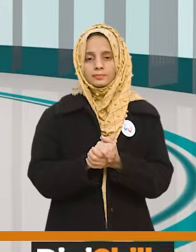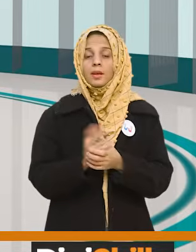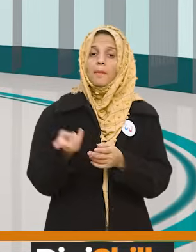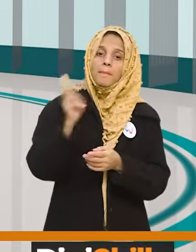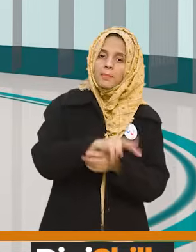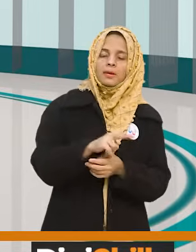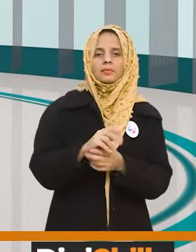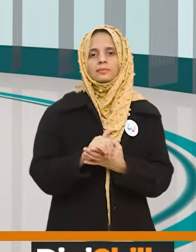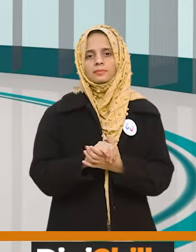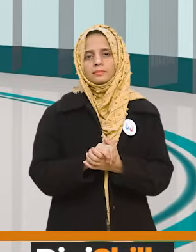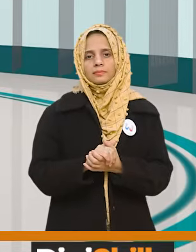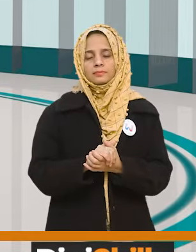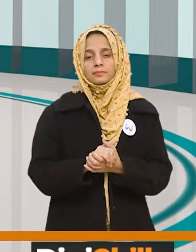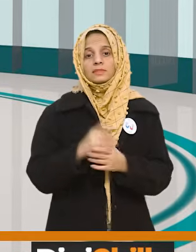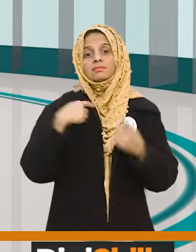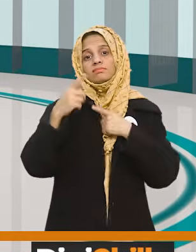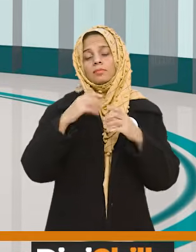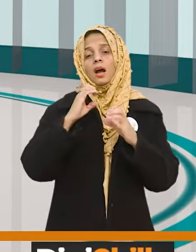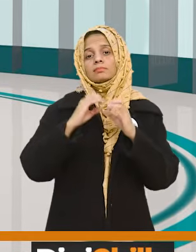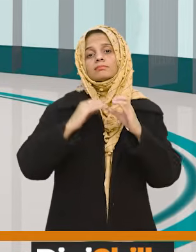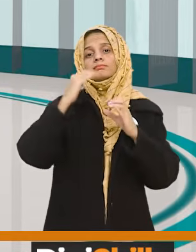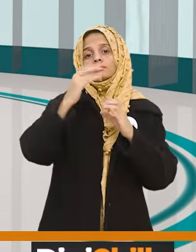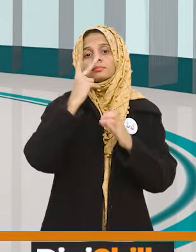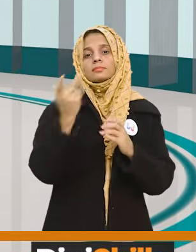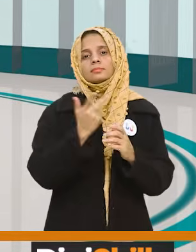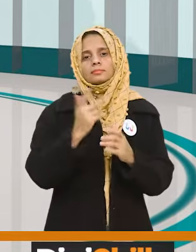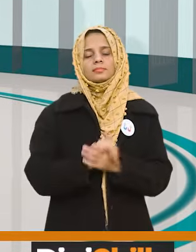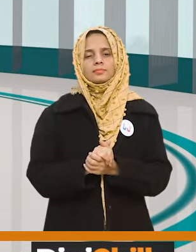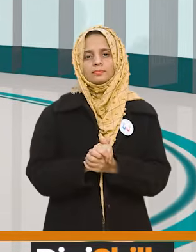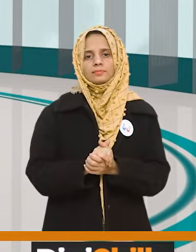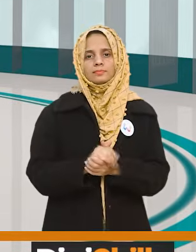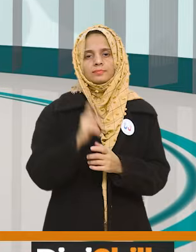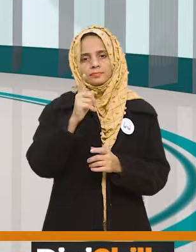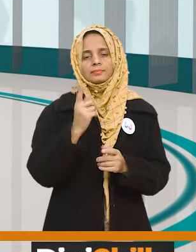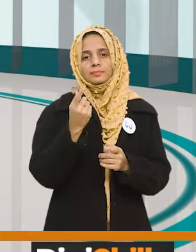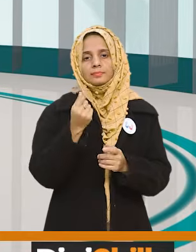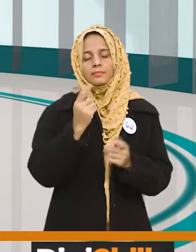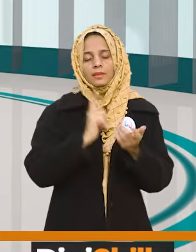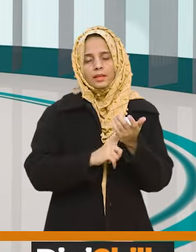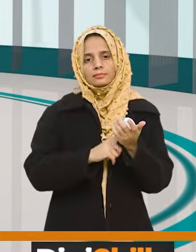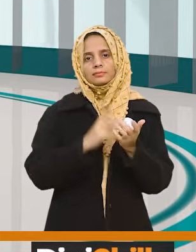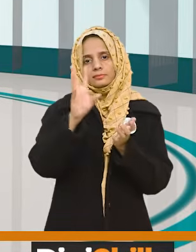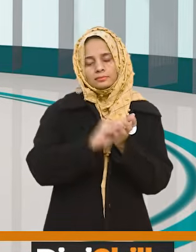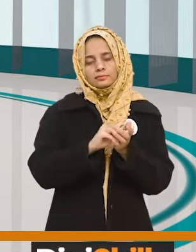The next step, which is a professional approach, is to set up an invoice at your end,